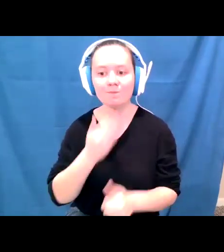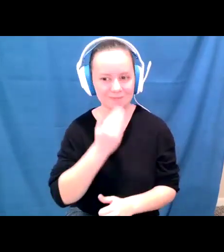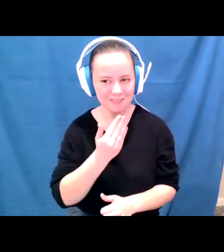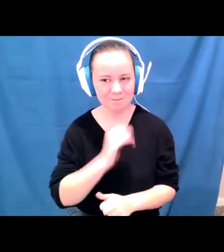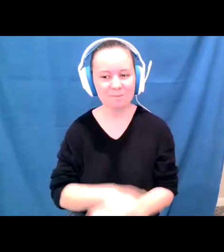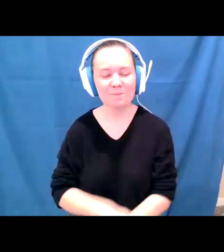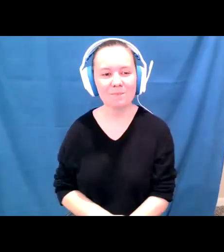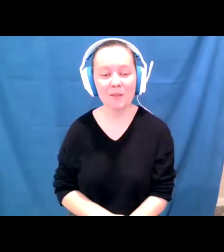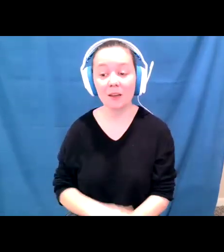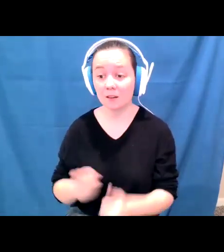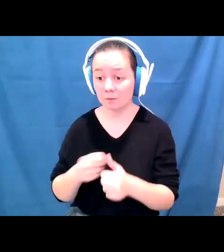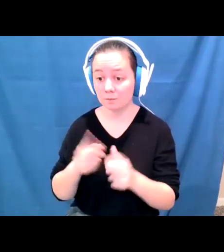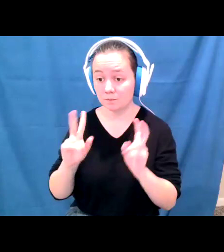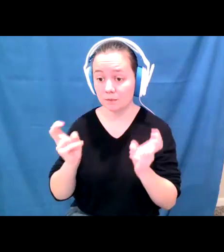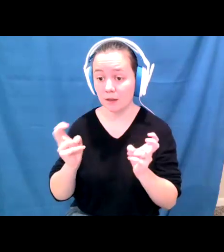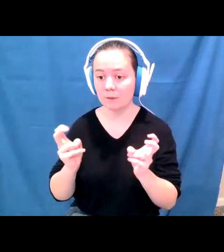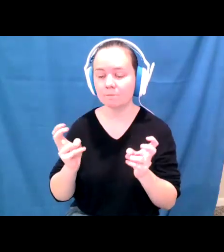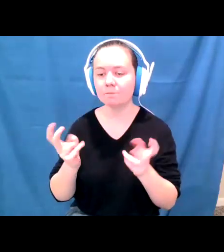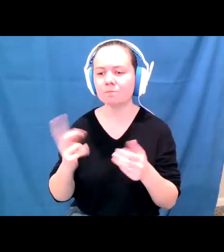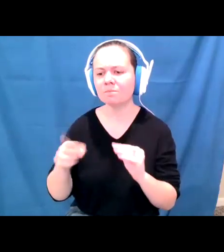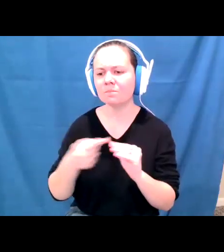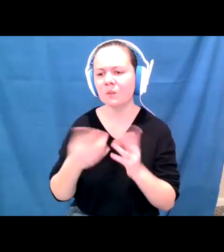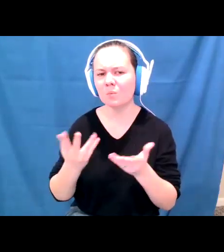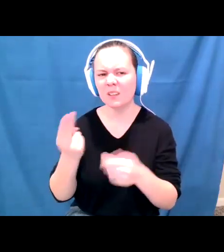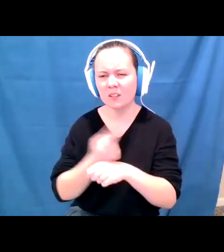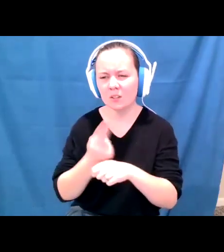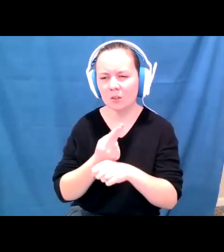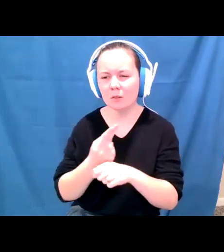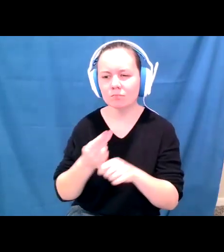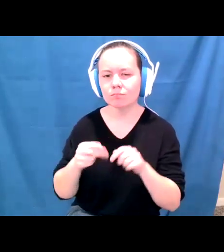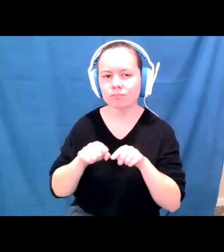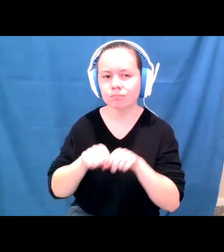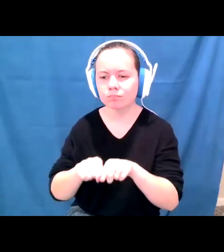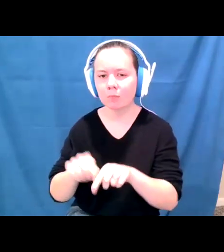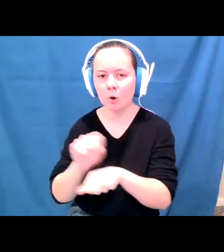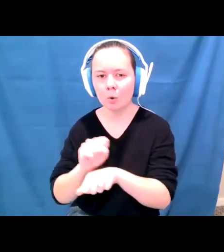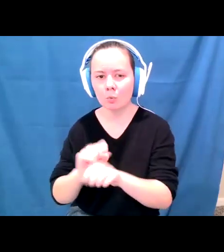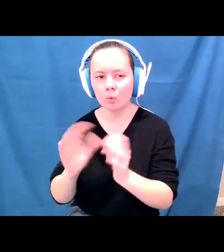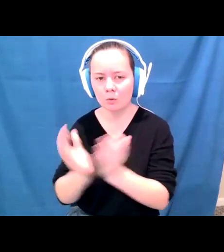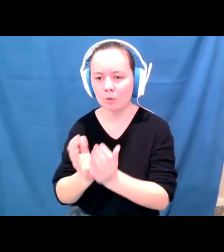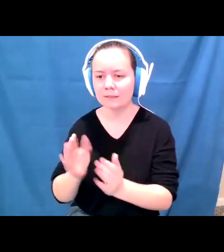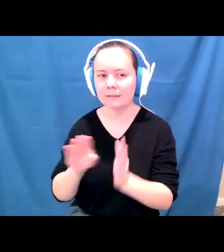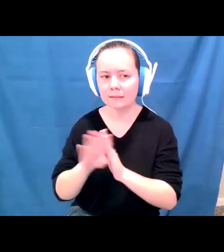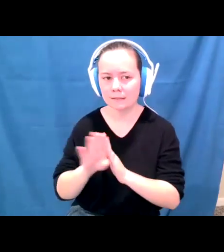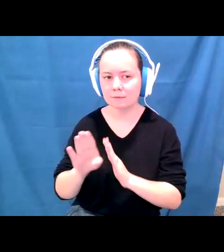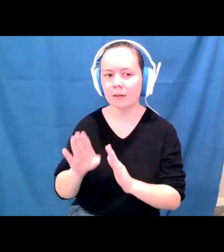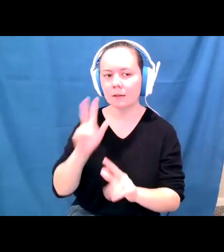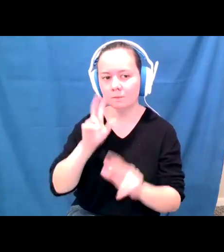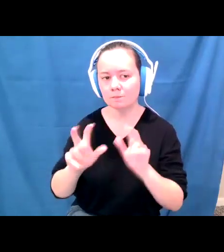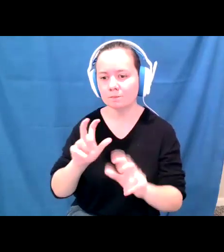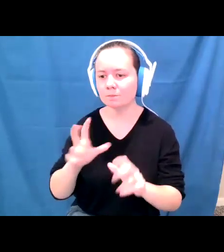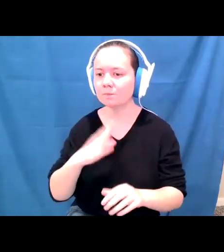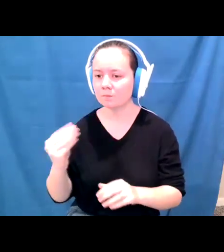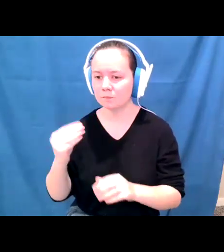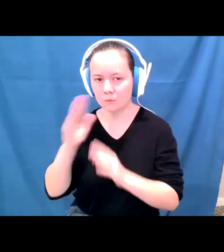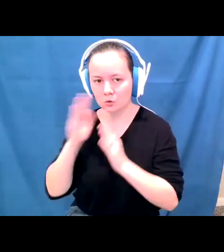The first topic is about leveraging and aligning workforce development investments and strategies with state HCBS program workforce goals.